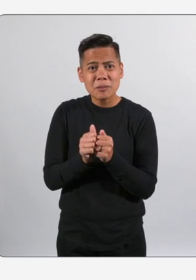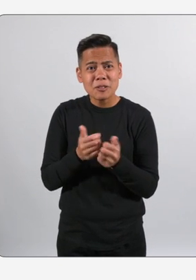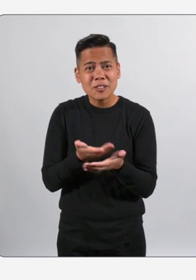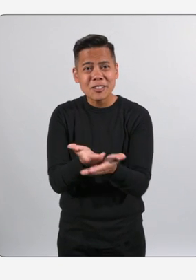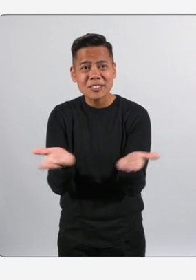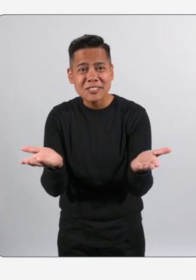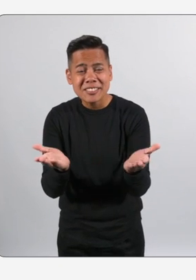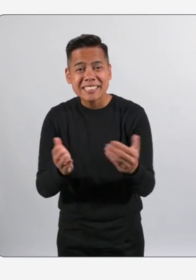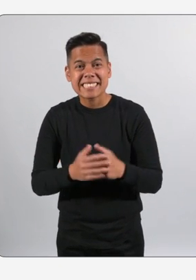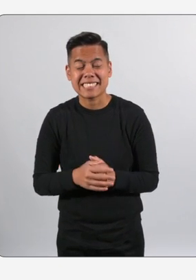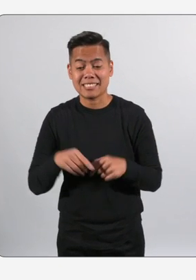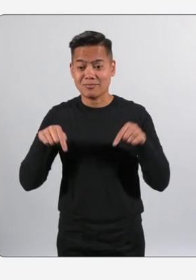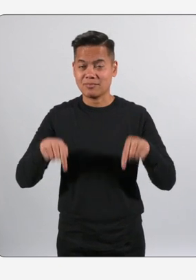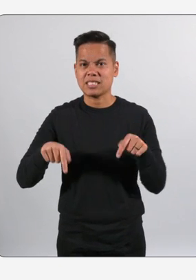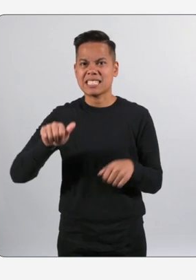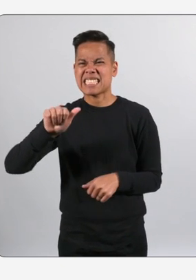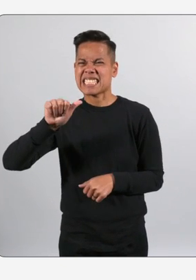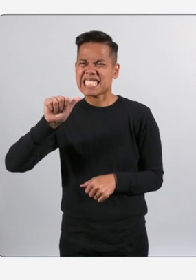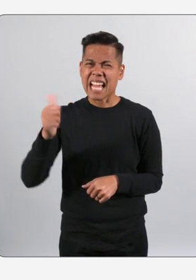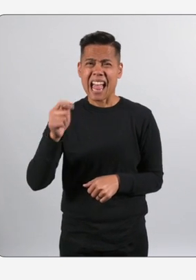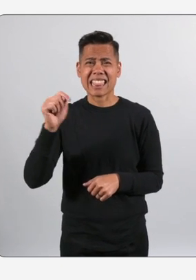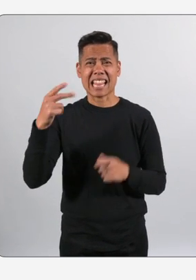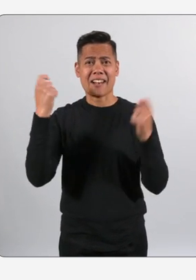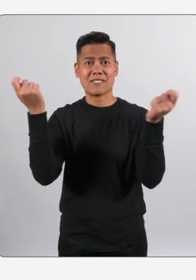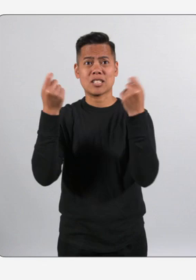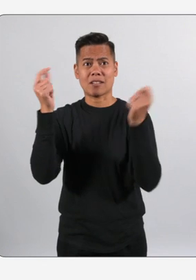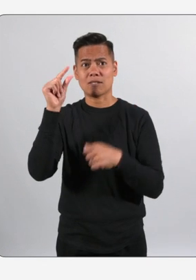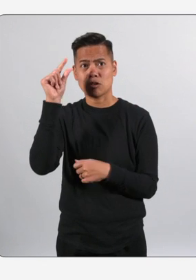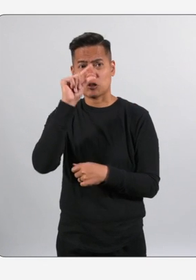This is the tenth anniversary of Google Marketing Live.